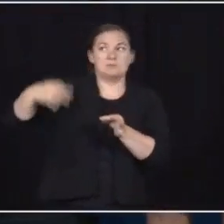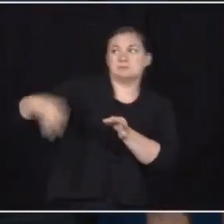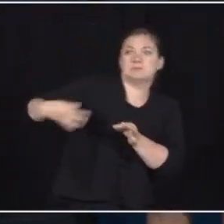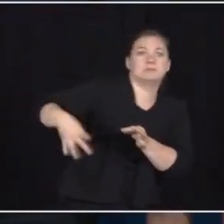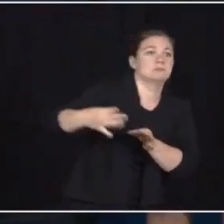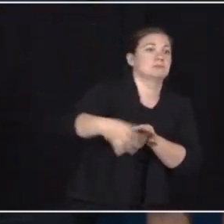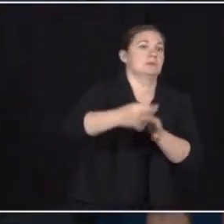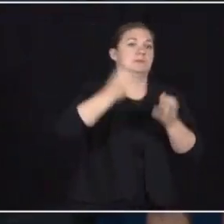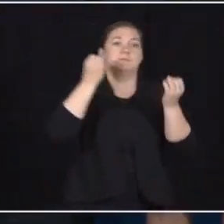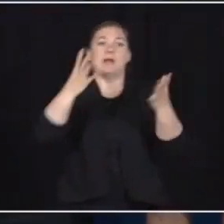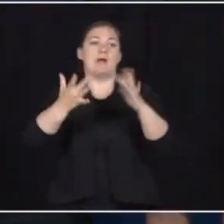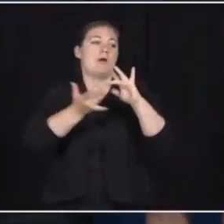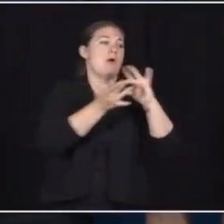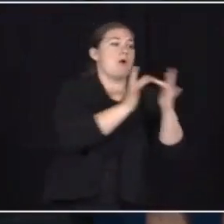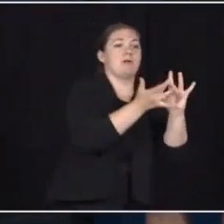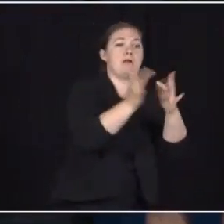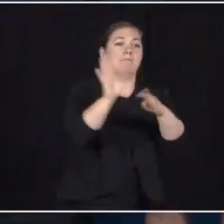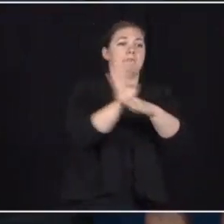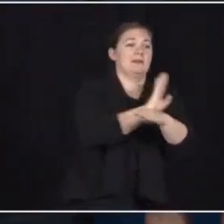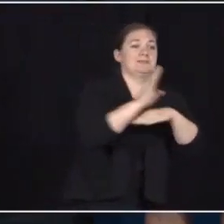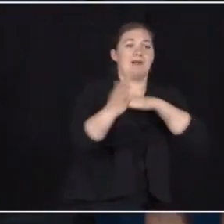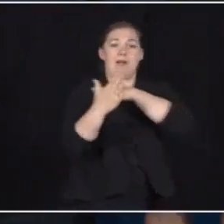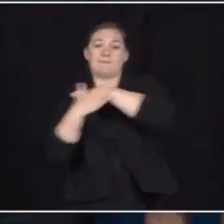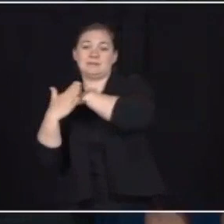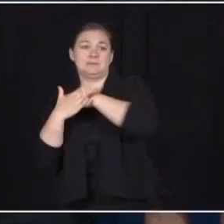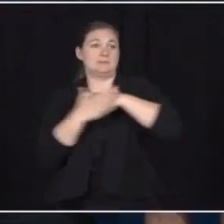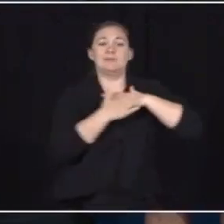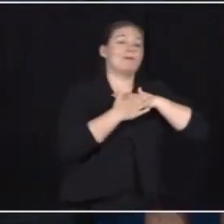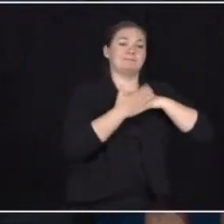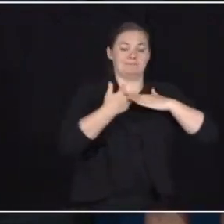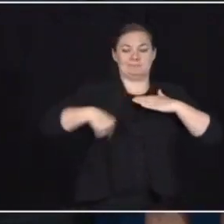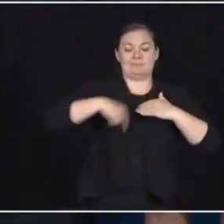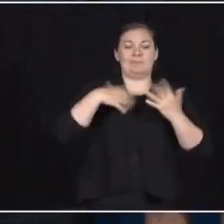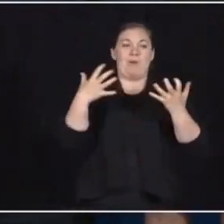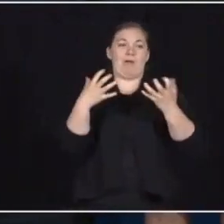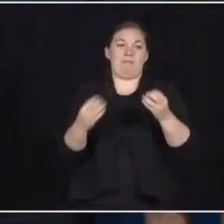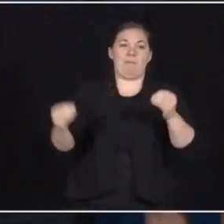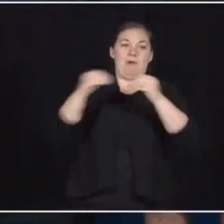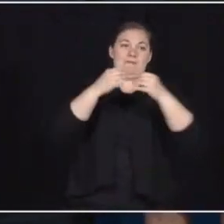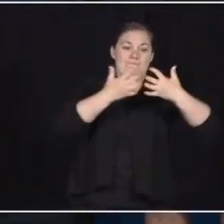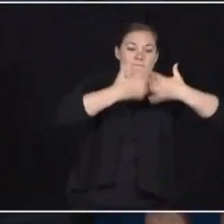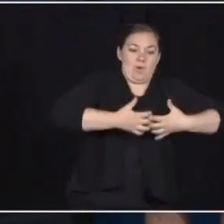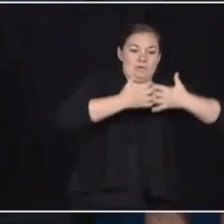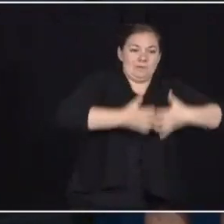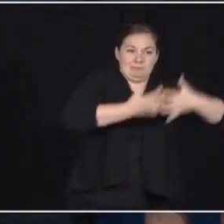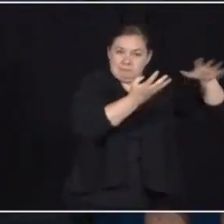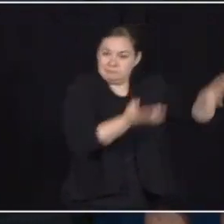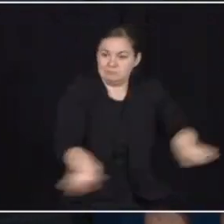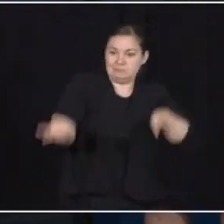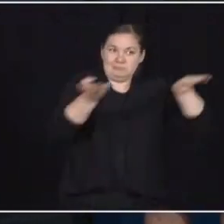and all of the stakeholder calls that we have had, all of the video conferences, that is the single number one issue.